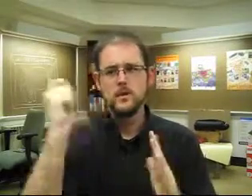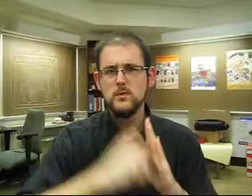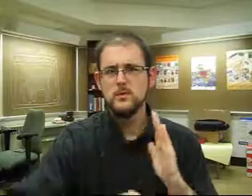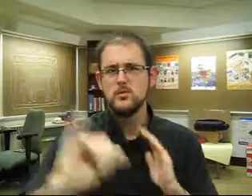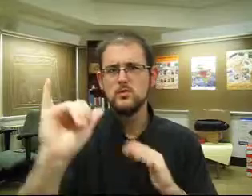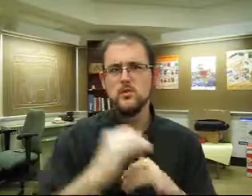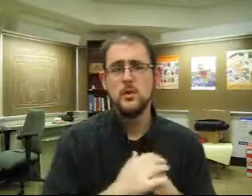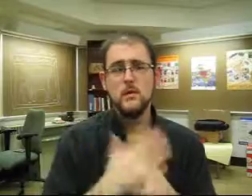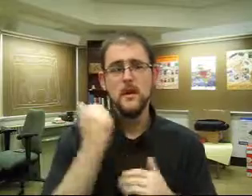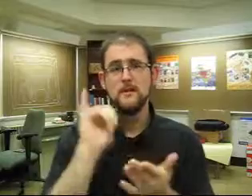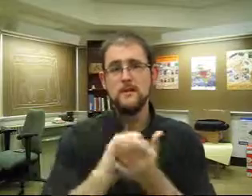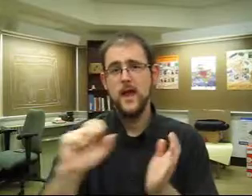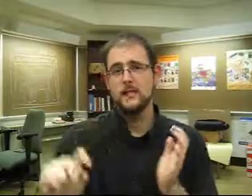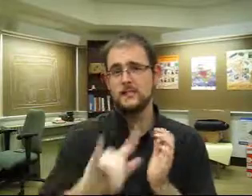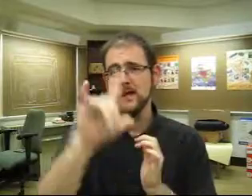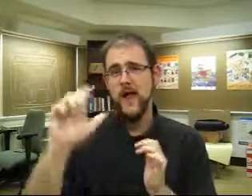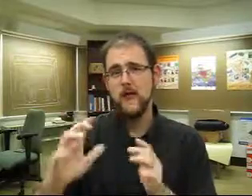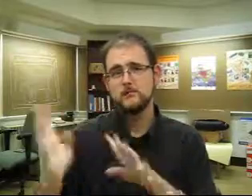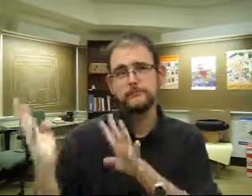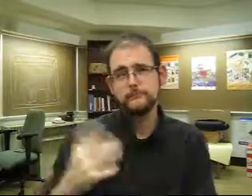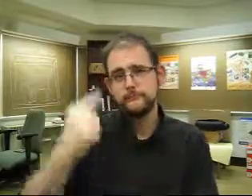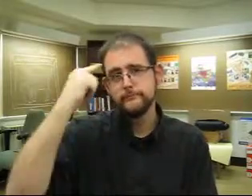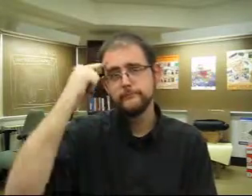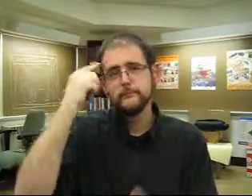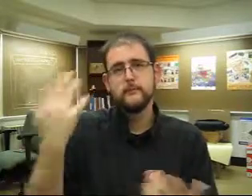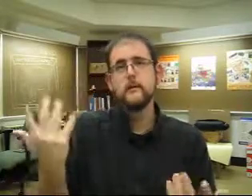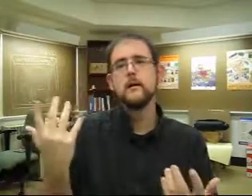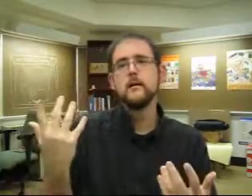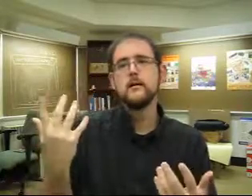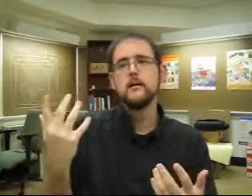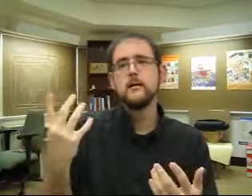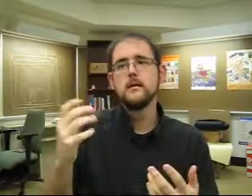It's beautifully-written too -- because of its stream of cosnciousness style,